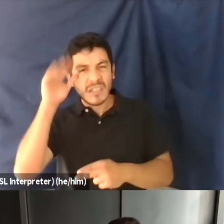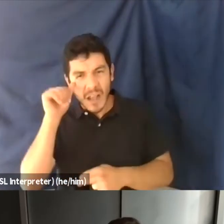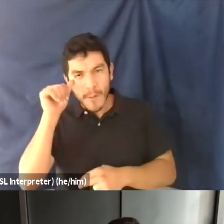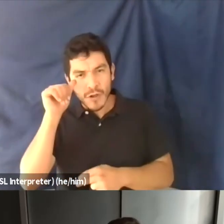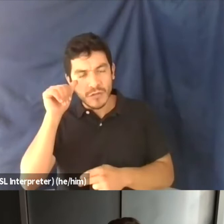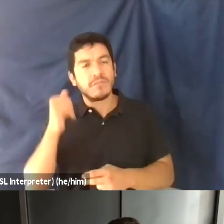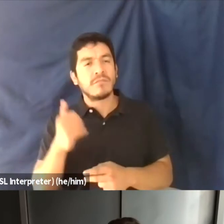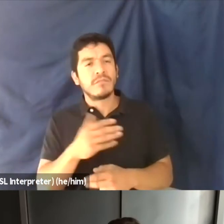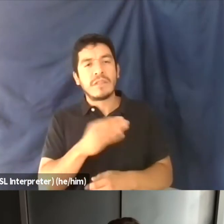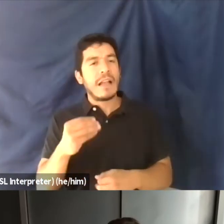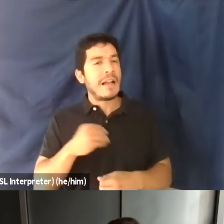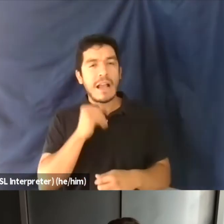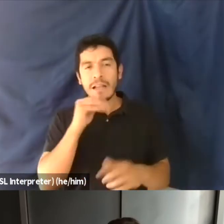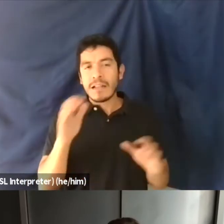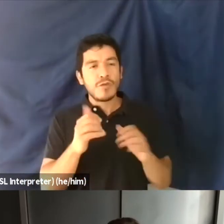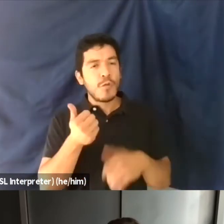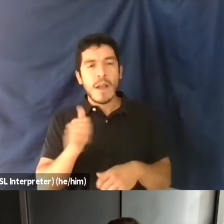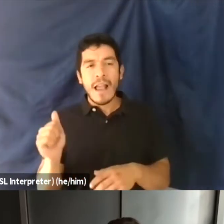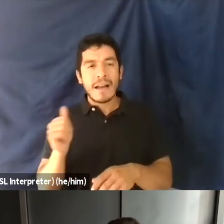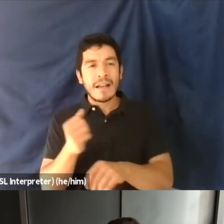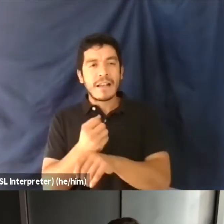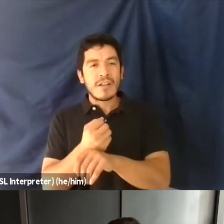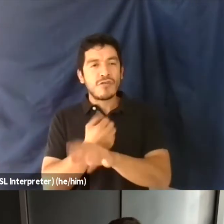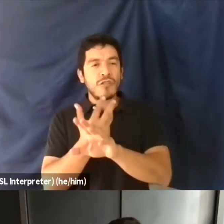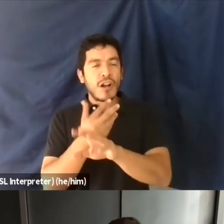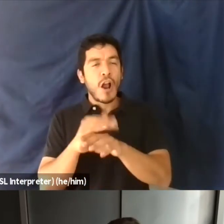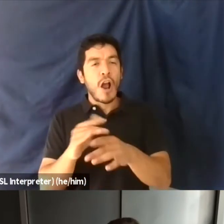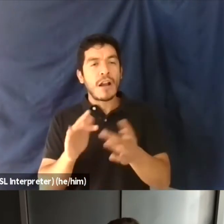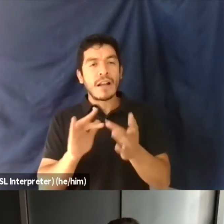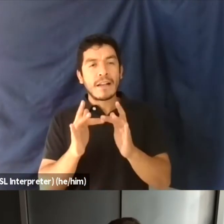and I didn't do any virtual screenings for the film 'cause I really feel like it's a film that